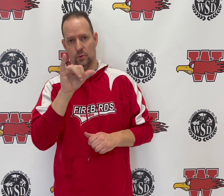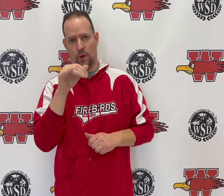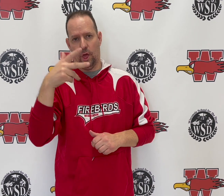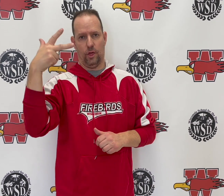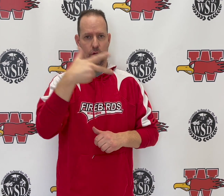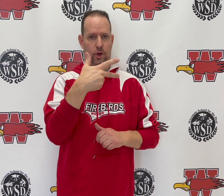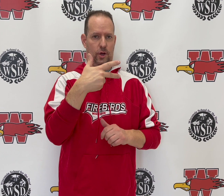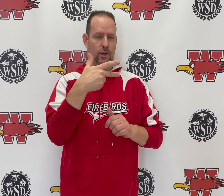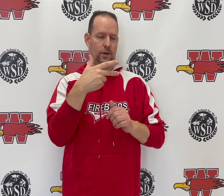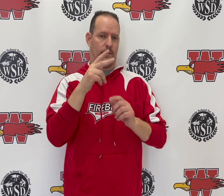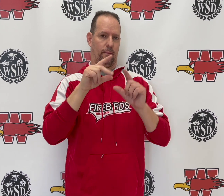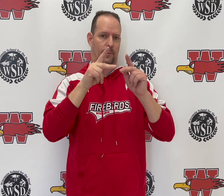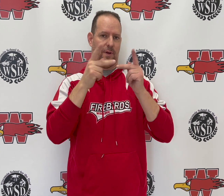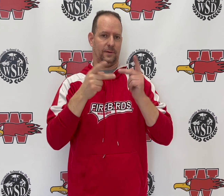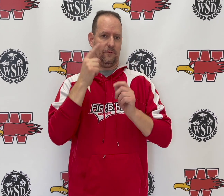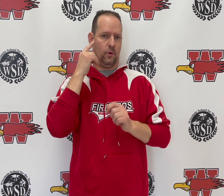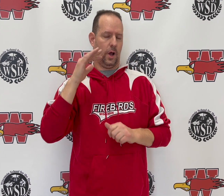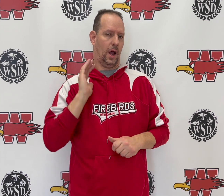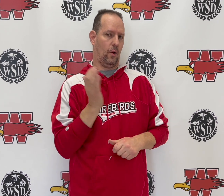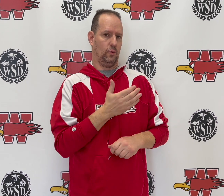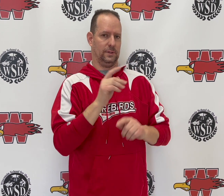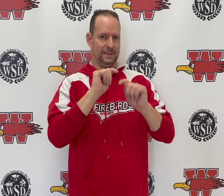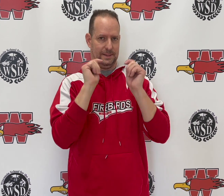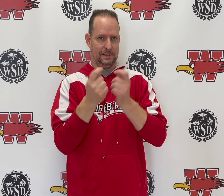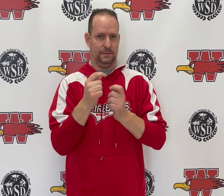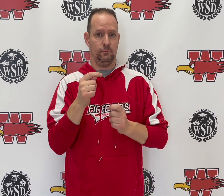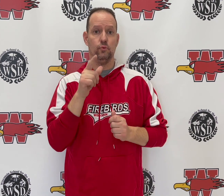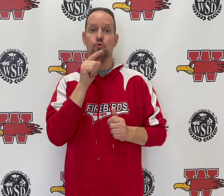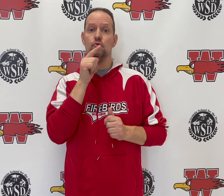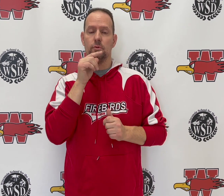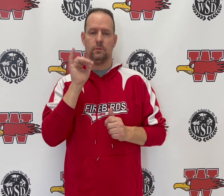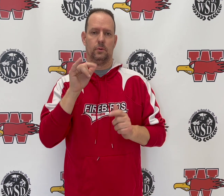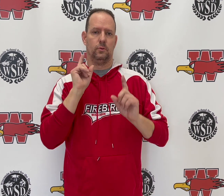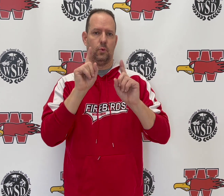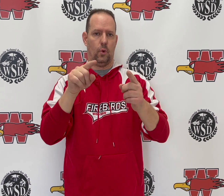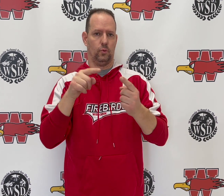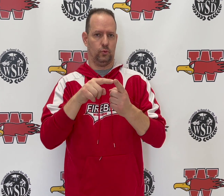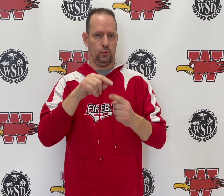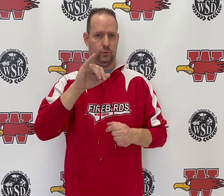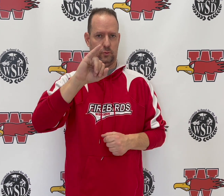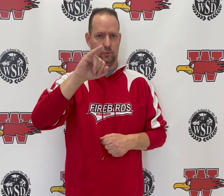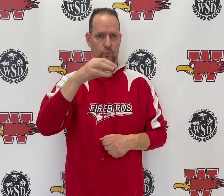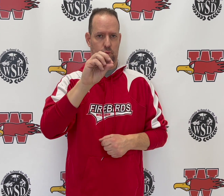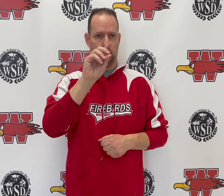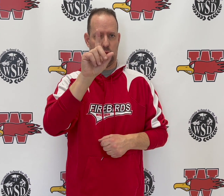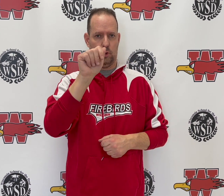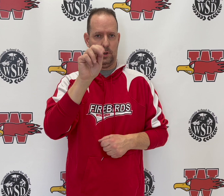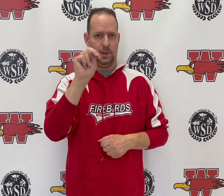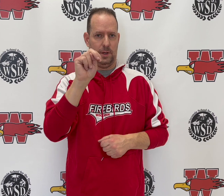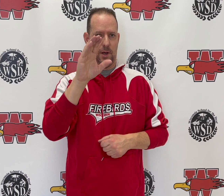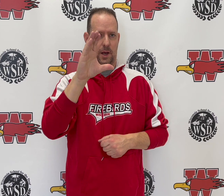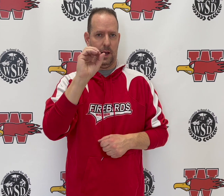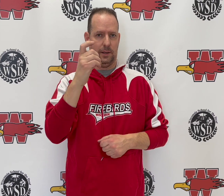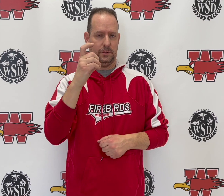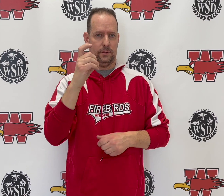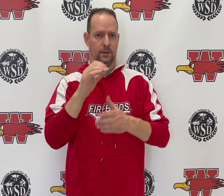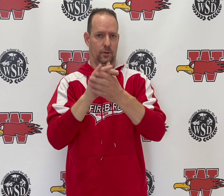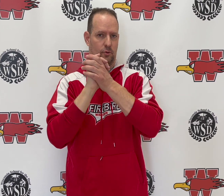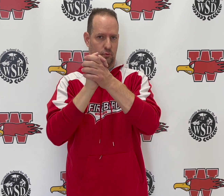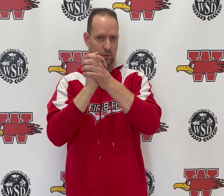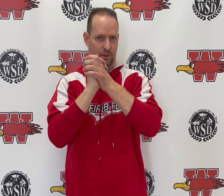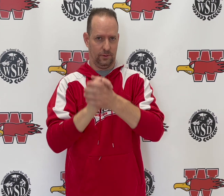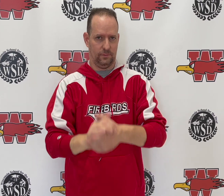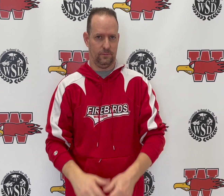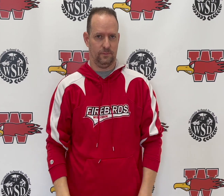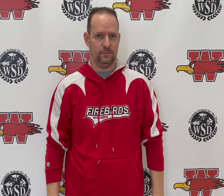as well as third place for our team. And this goes to Jordan Cox. Congratulations.